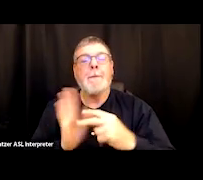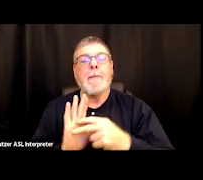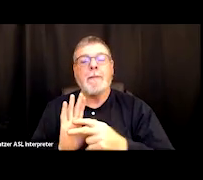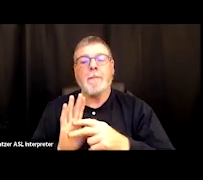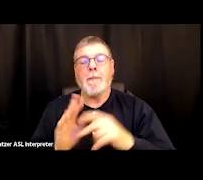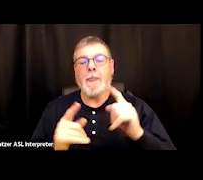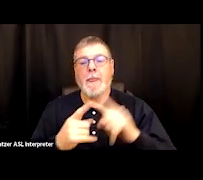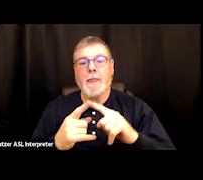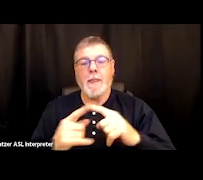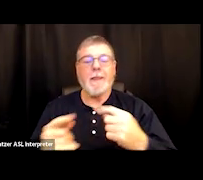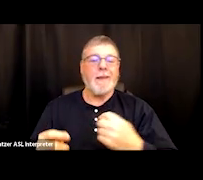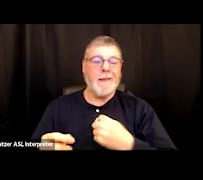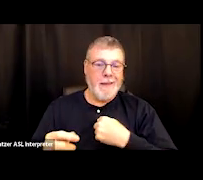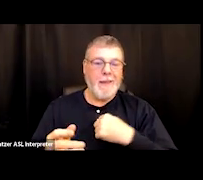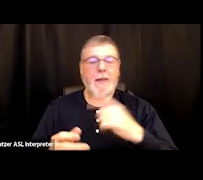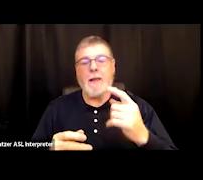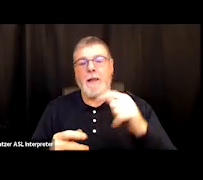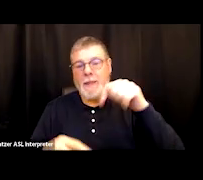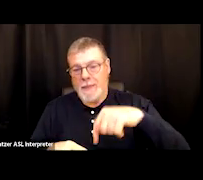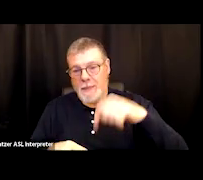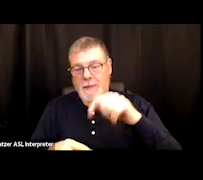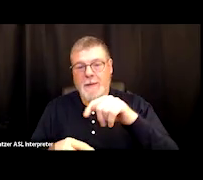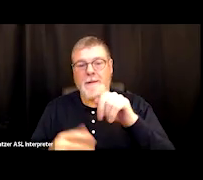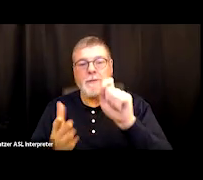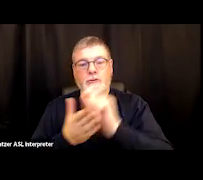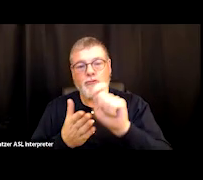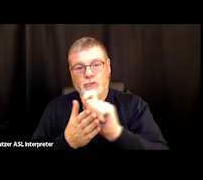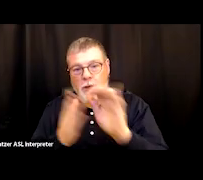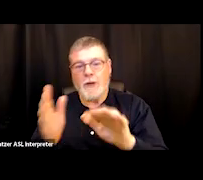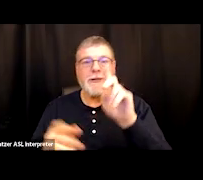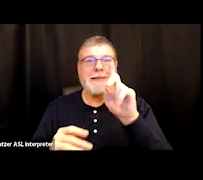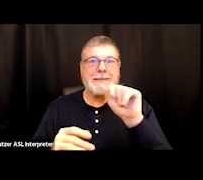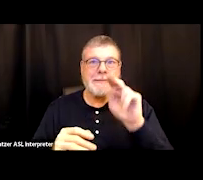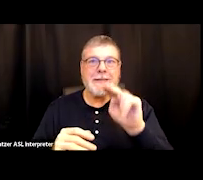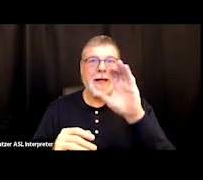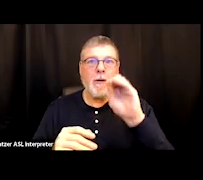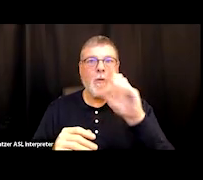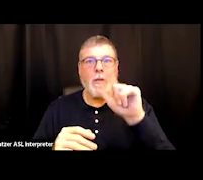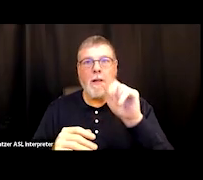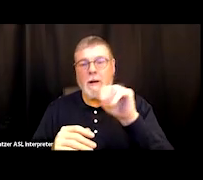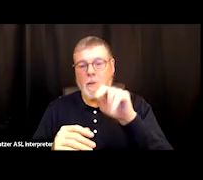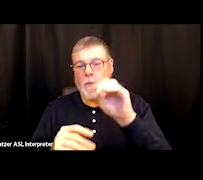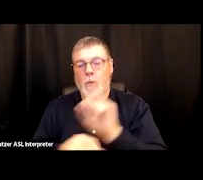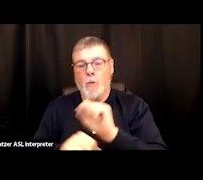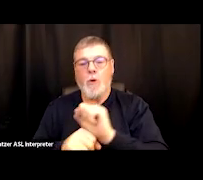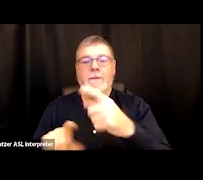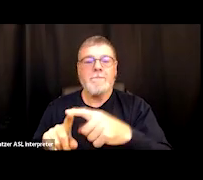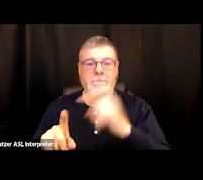"This writer or I, Dan Coladonato, the SOAR representative, used the records from County General Hospital,